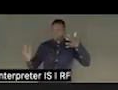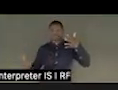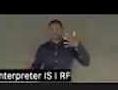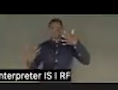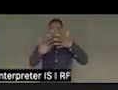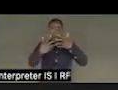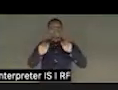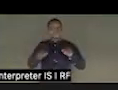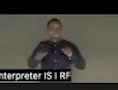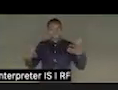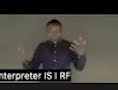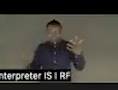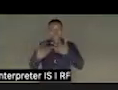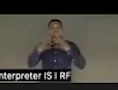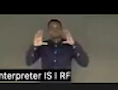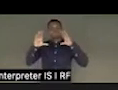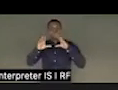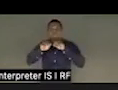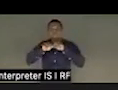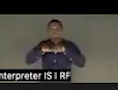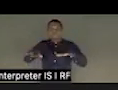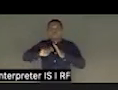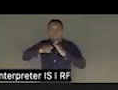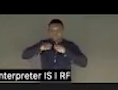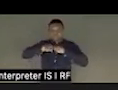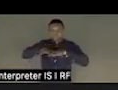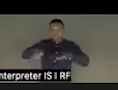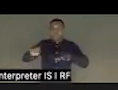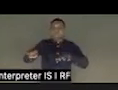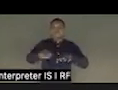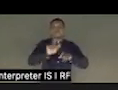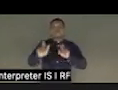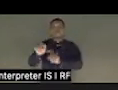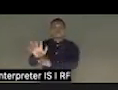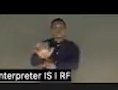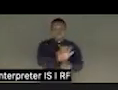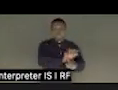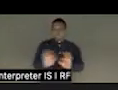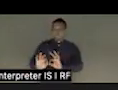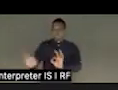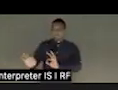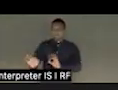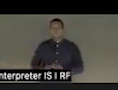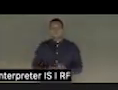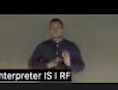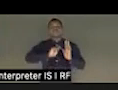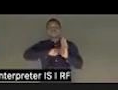the methodology is like, we really try as much as possible to include this approach in our part of the project.